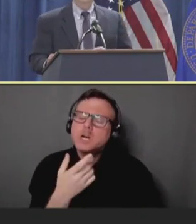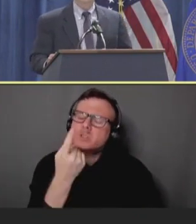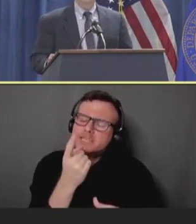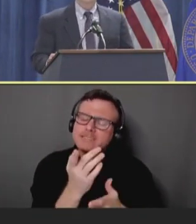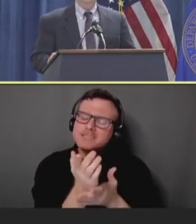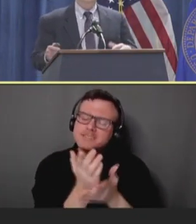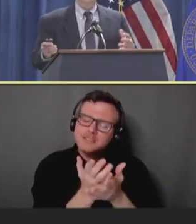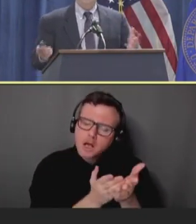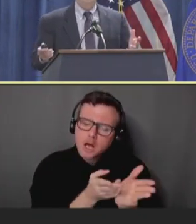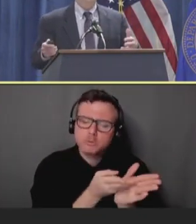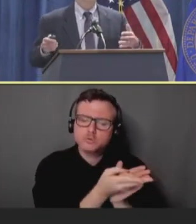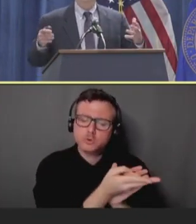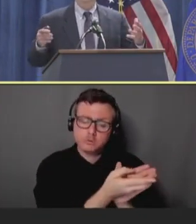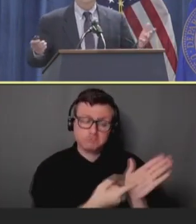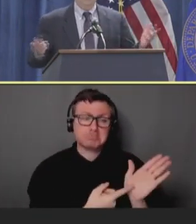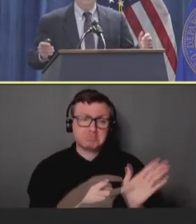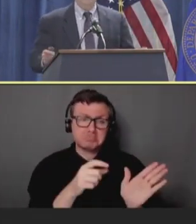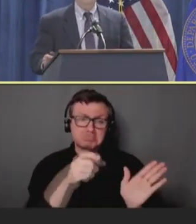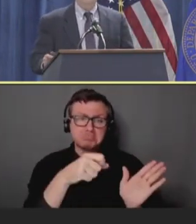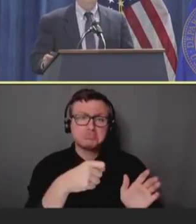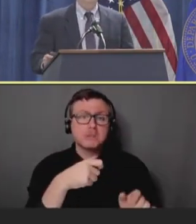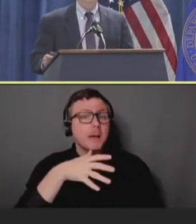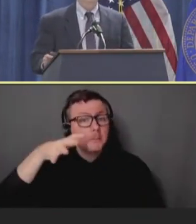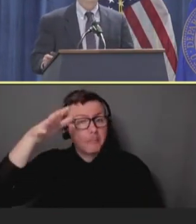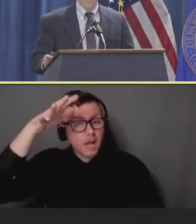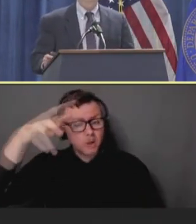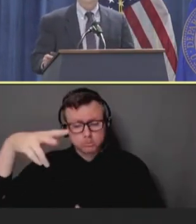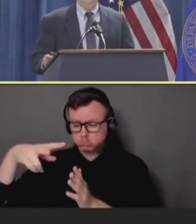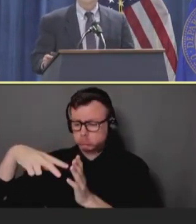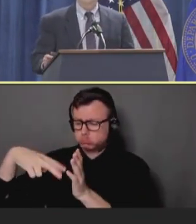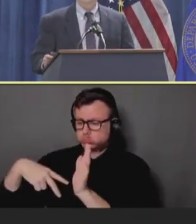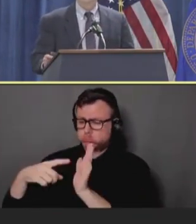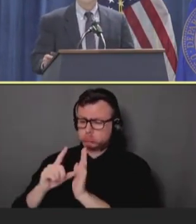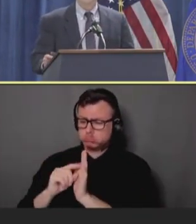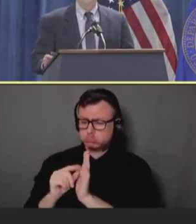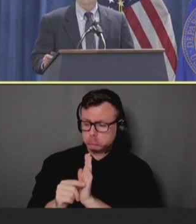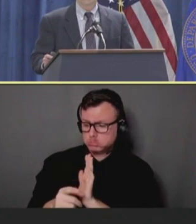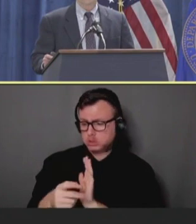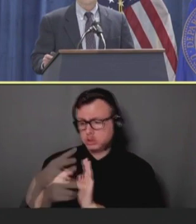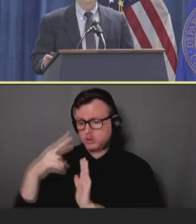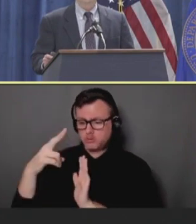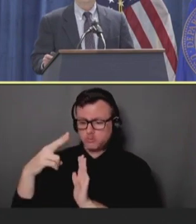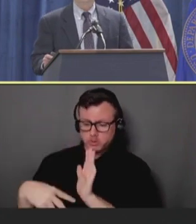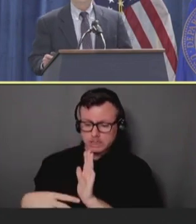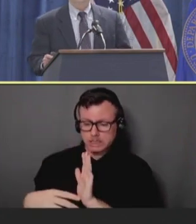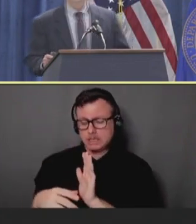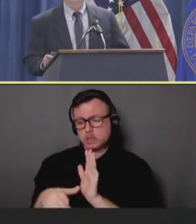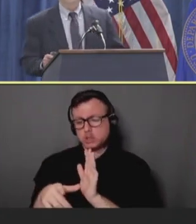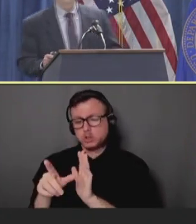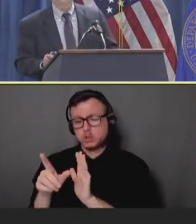In other words, parents read the papers, and they saw that the rollout of the Pfizer vaccine